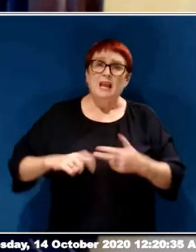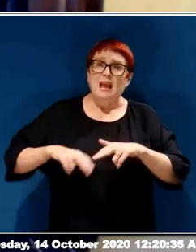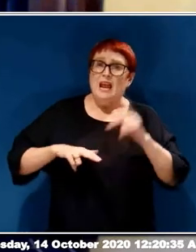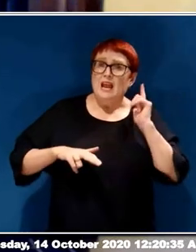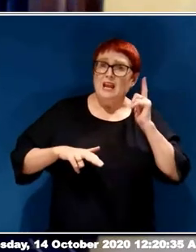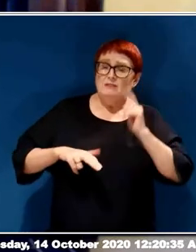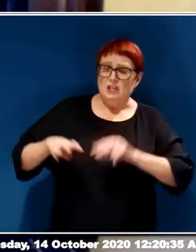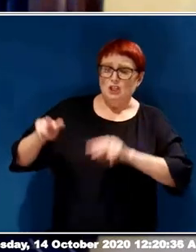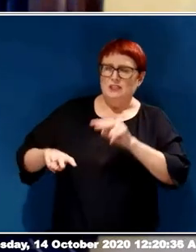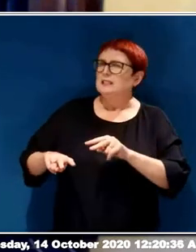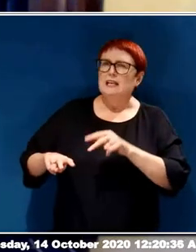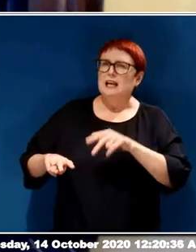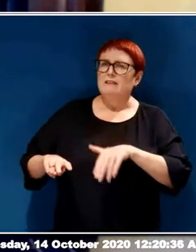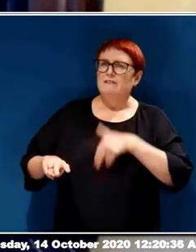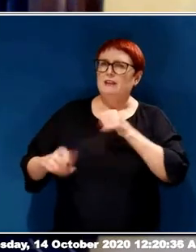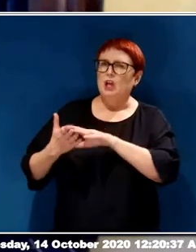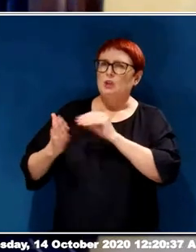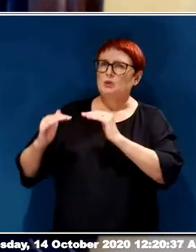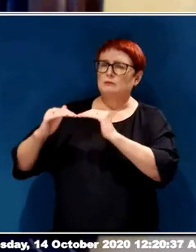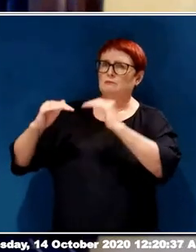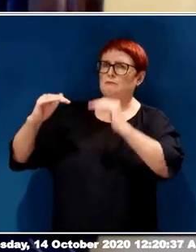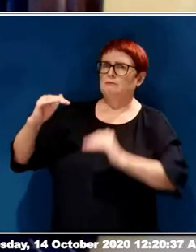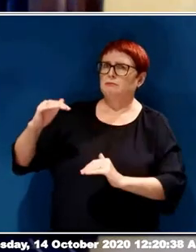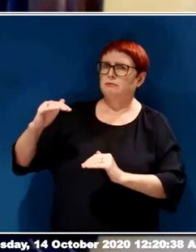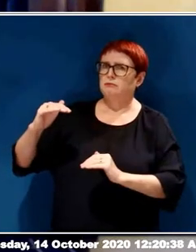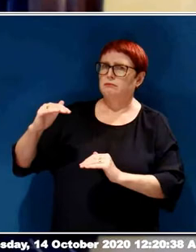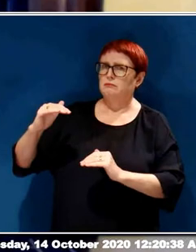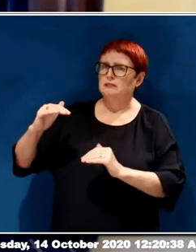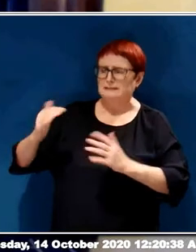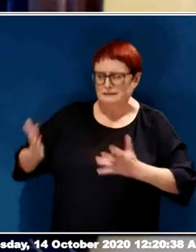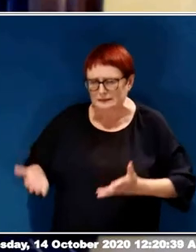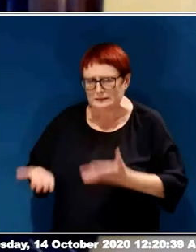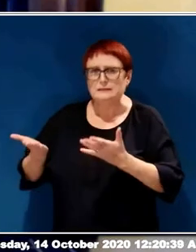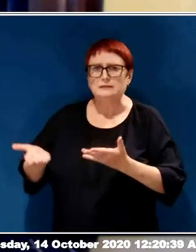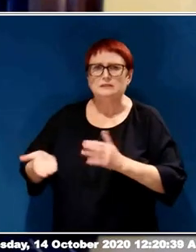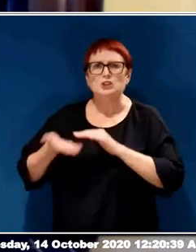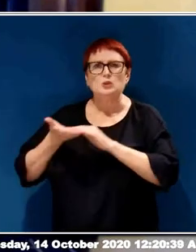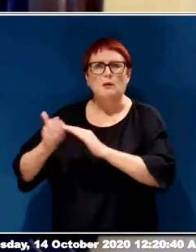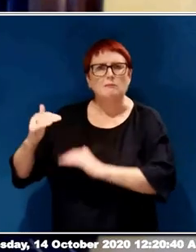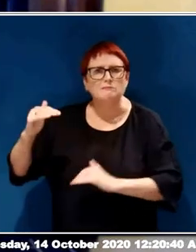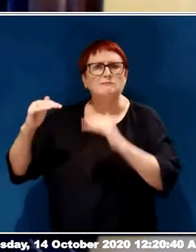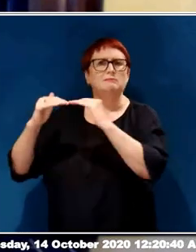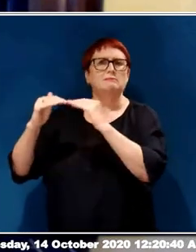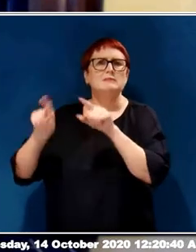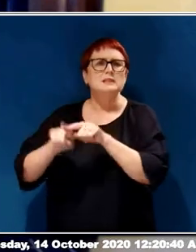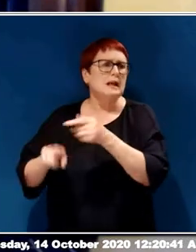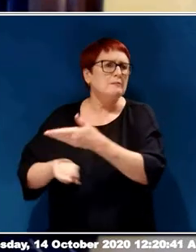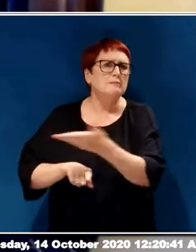If we take, for example, a student with a reading difficulty such as dyslexia,